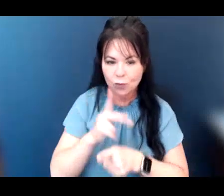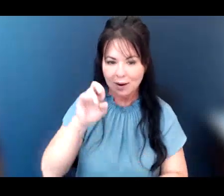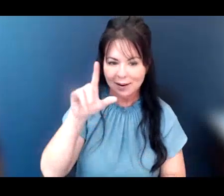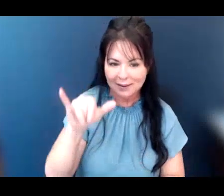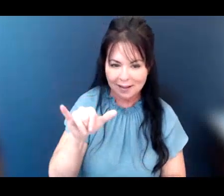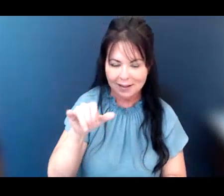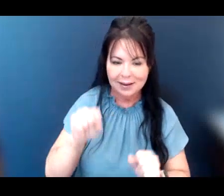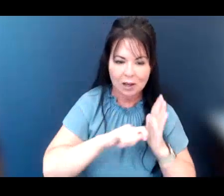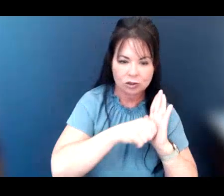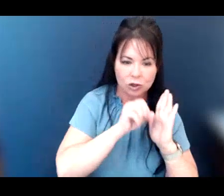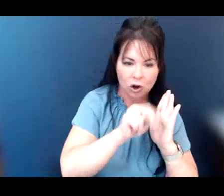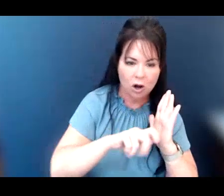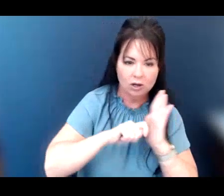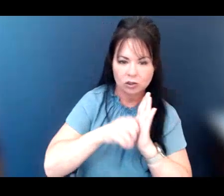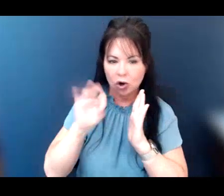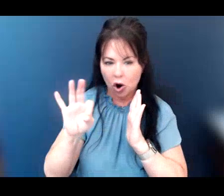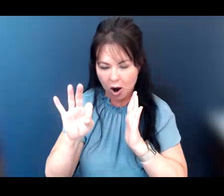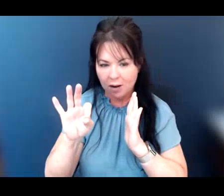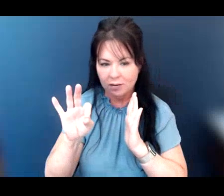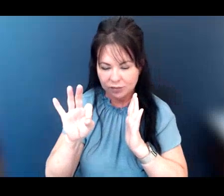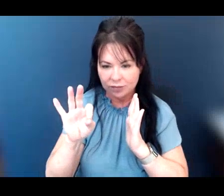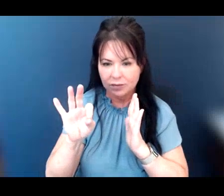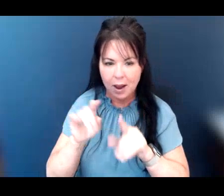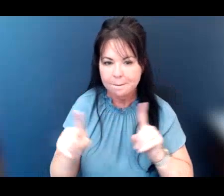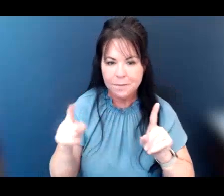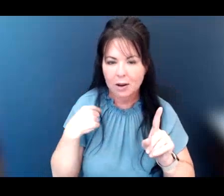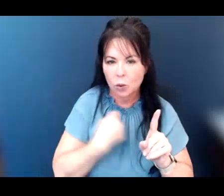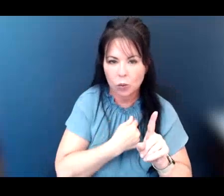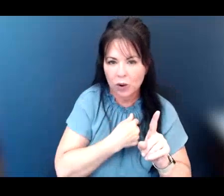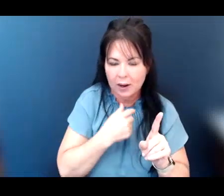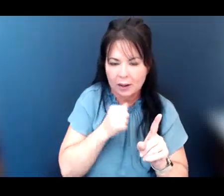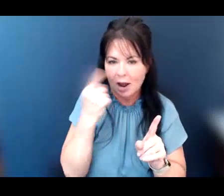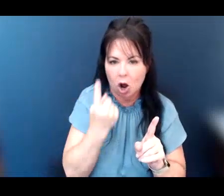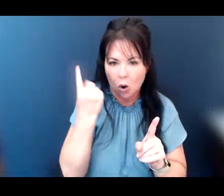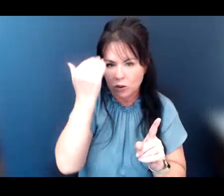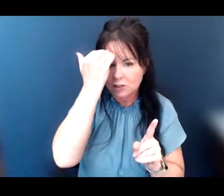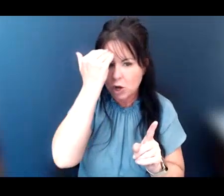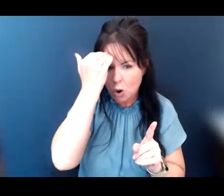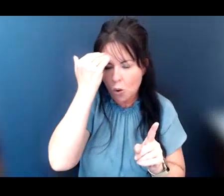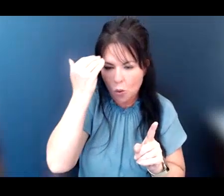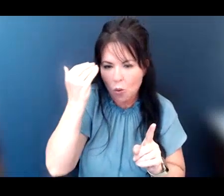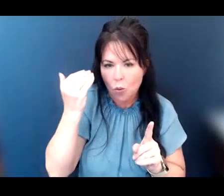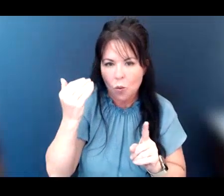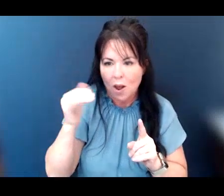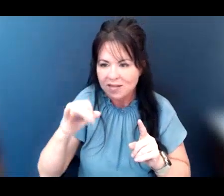Those are probably the better application to it. What we don't know sometimes is whether simply putting that button on there itself causing interference.